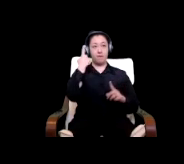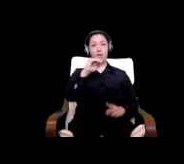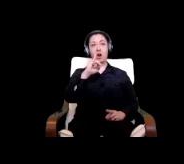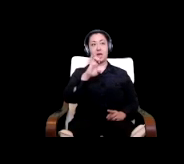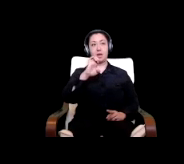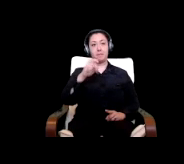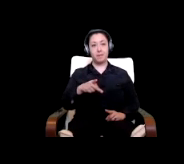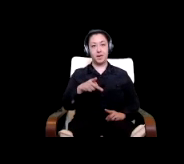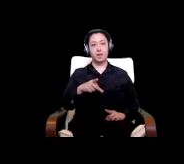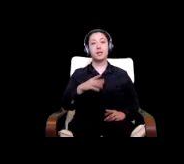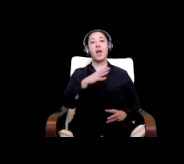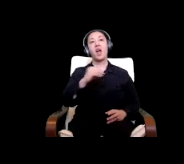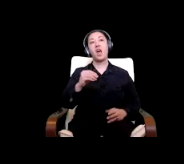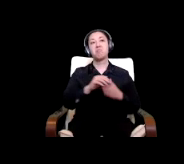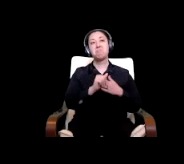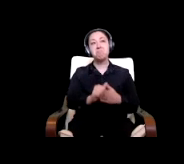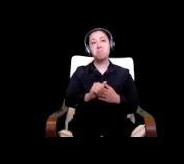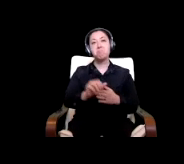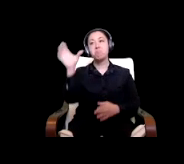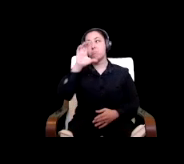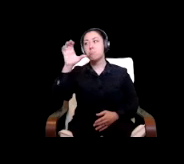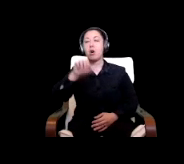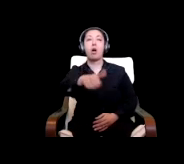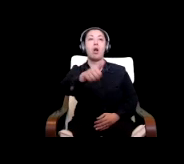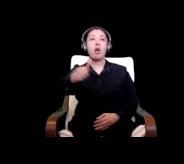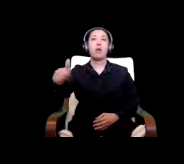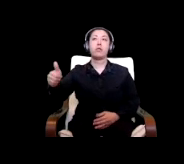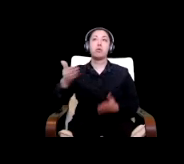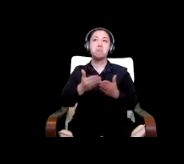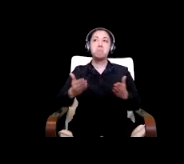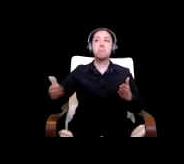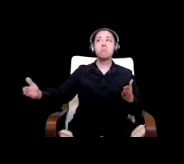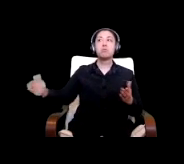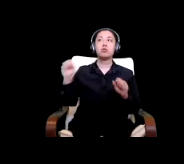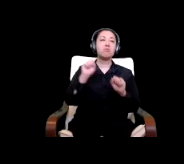more into different areas.